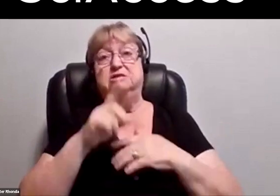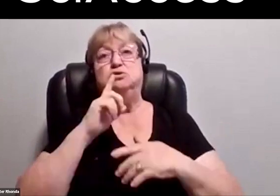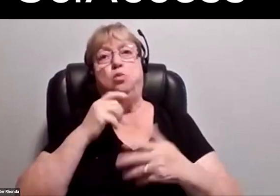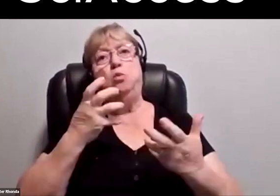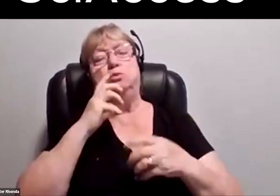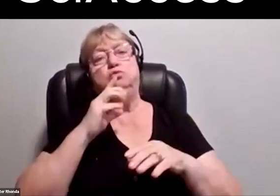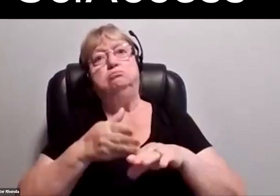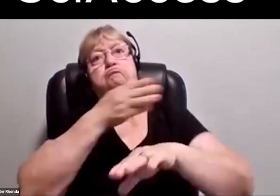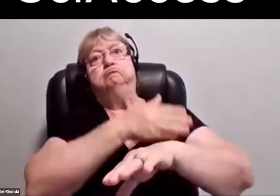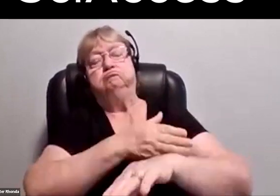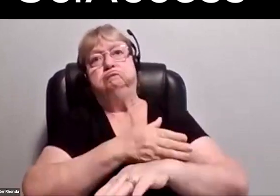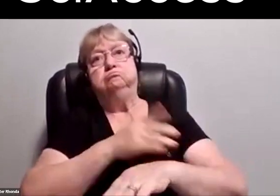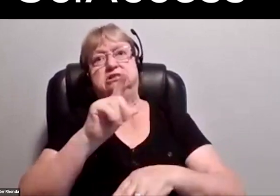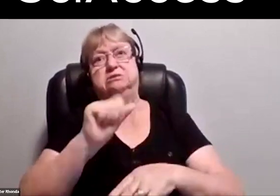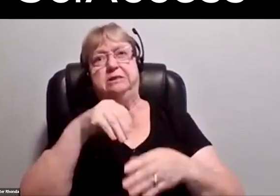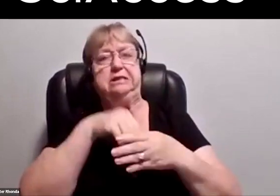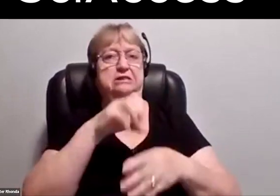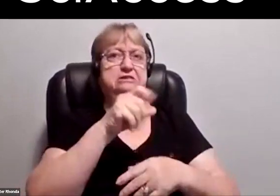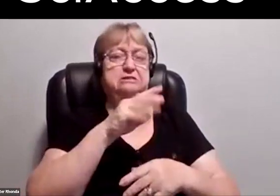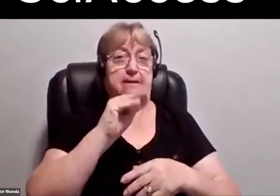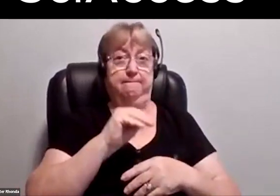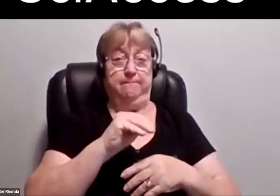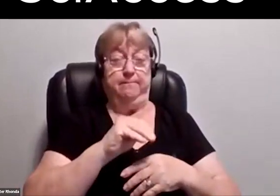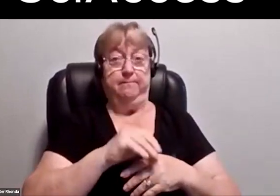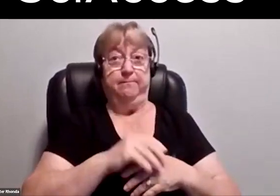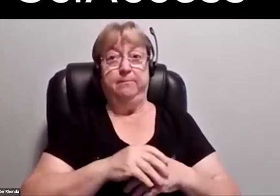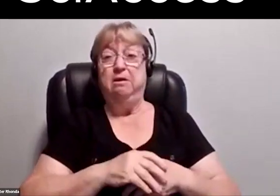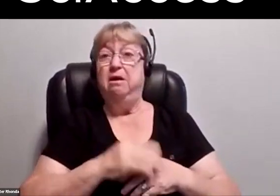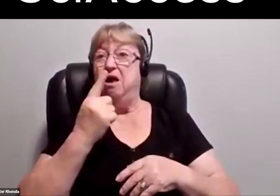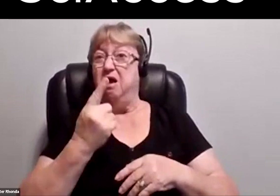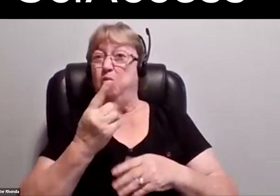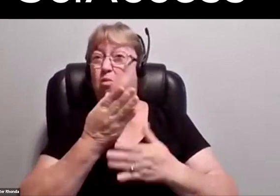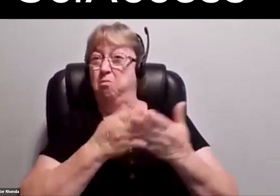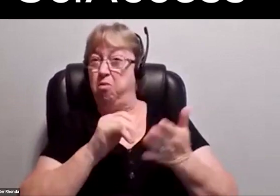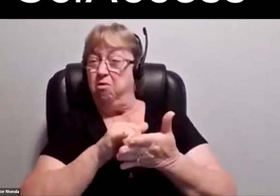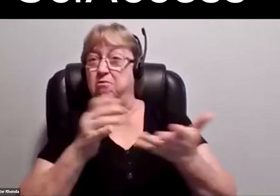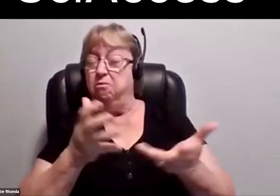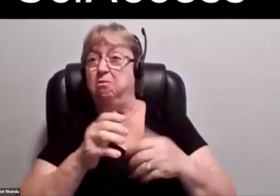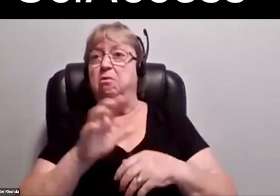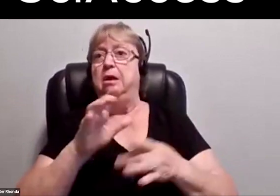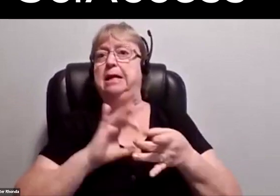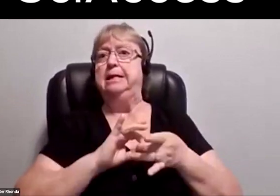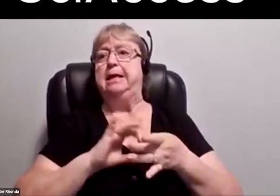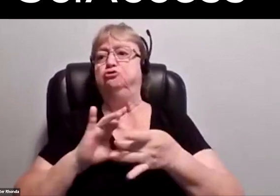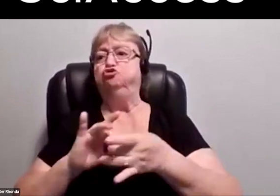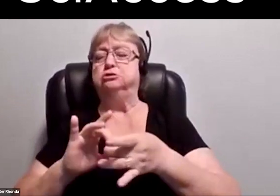One principle behind that is the connections. It may seem that, let's for example,